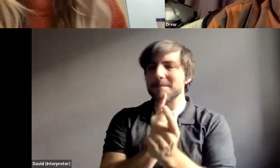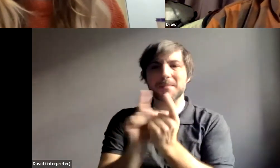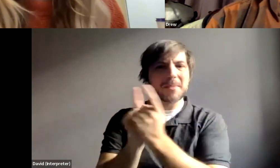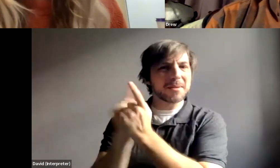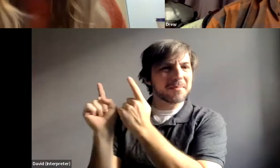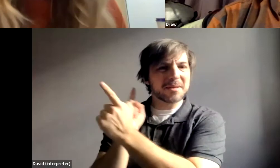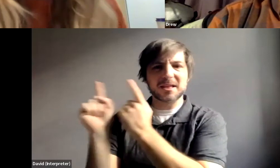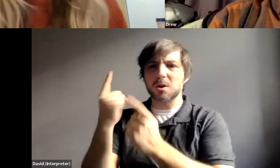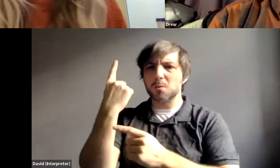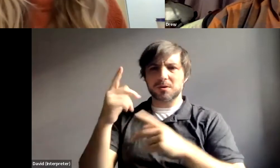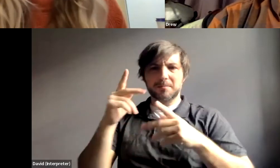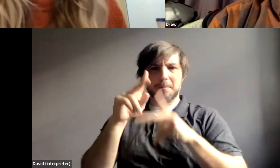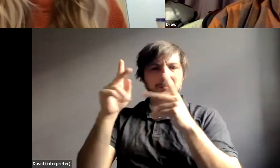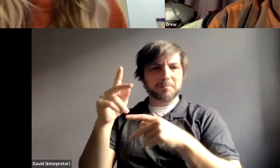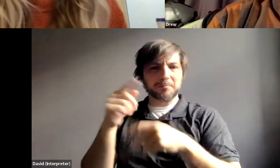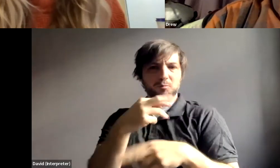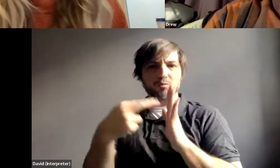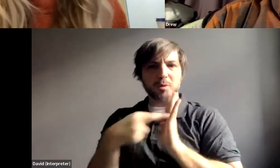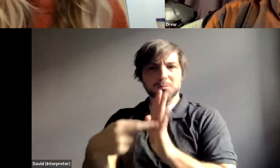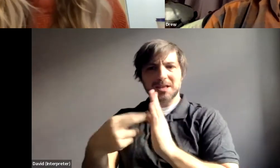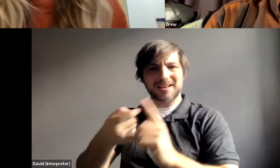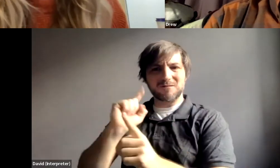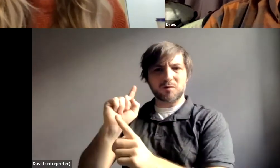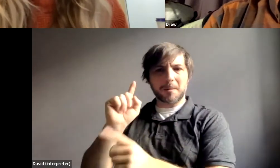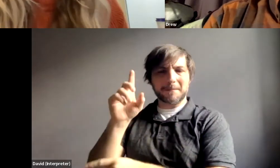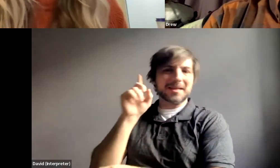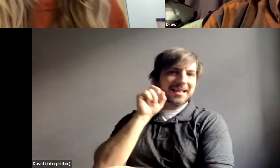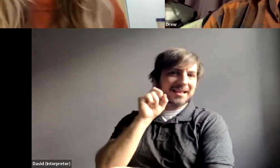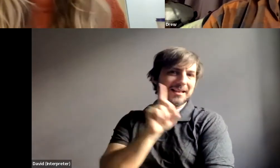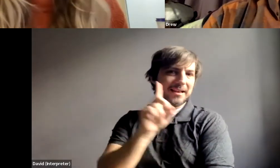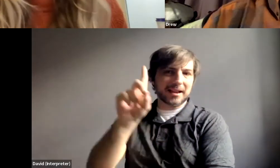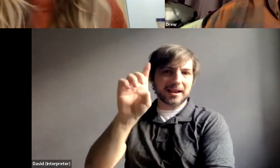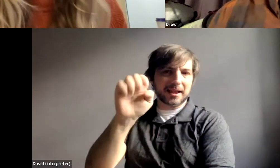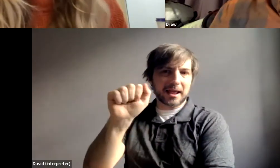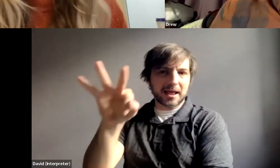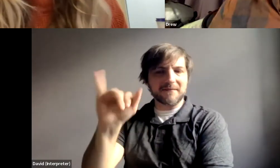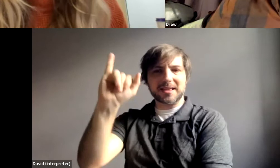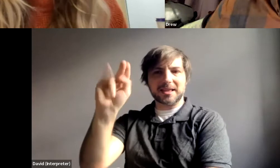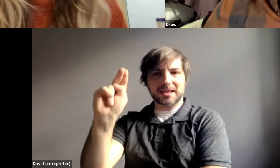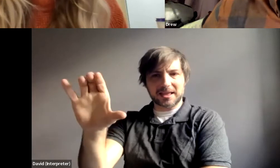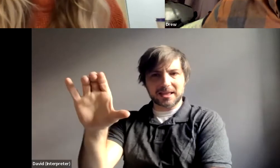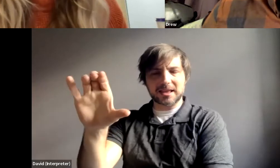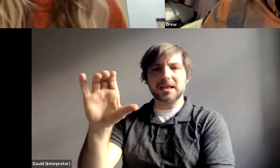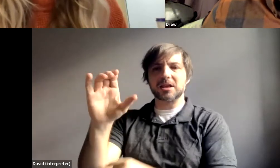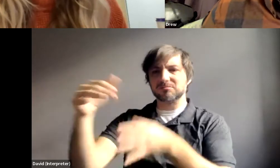deaf Inc. to talk about what our venue has to offer to our